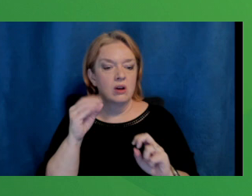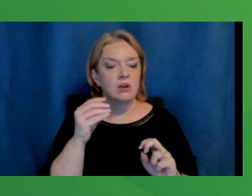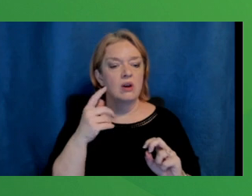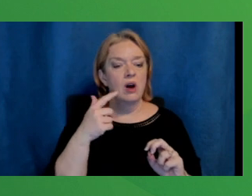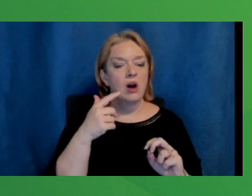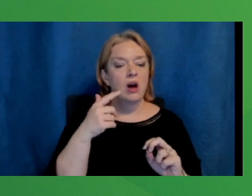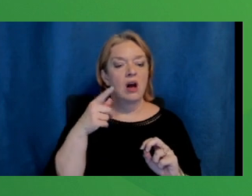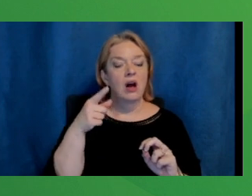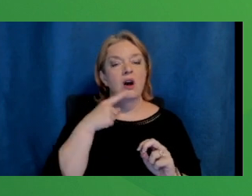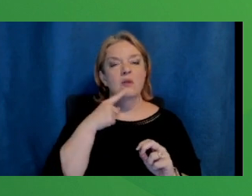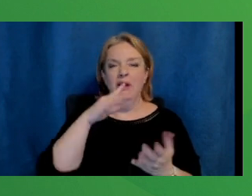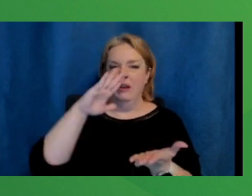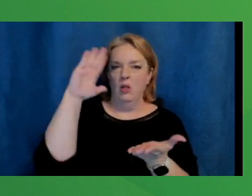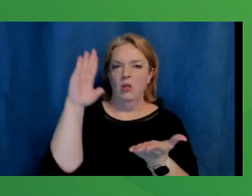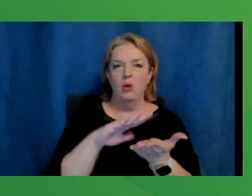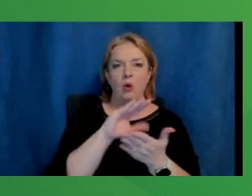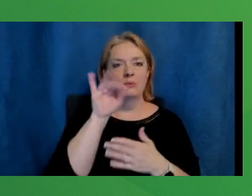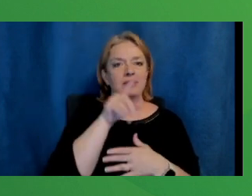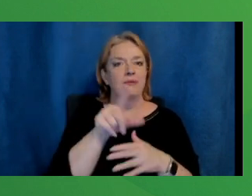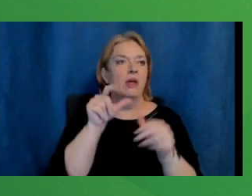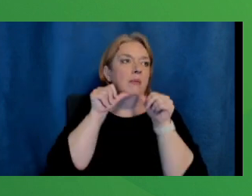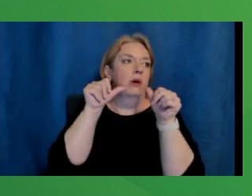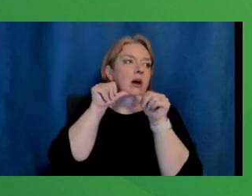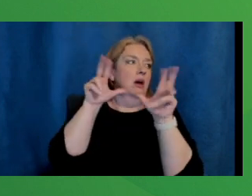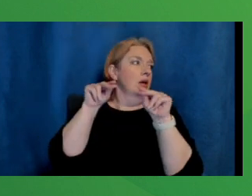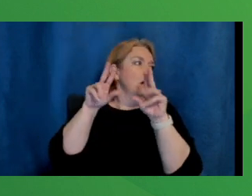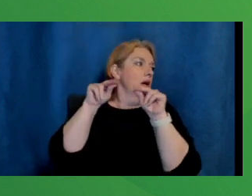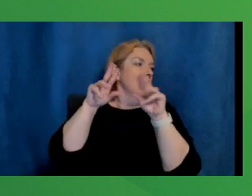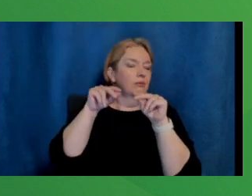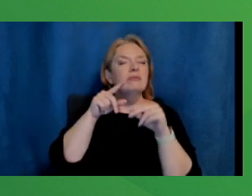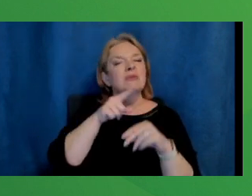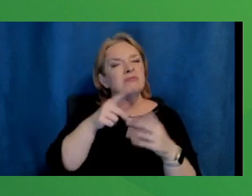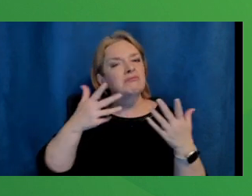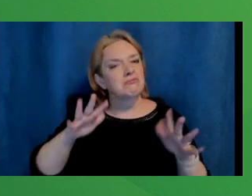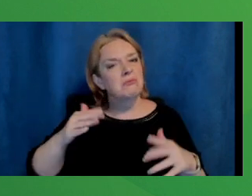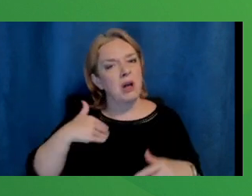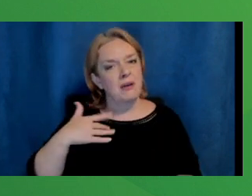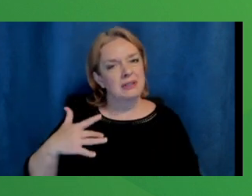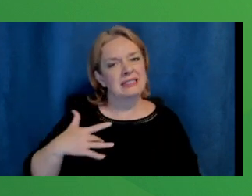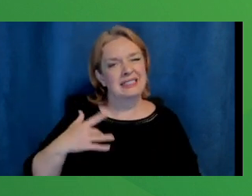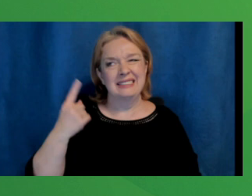Students came into the project having a sense that something's wrong. If we don't do something,